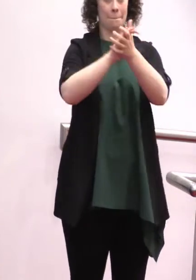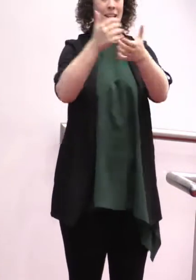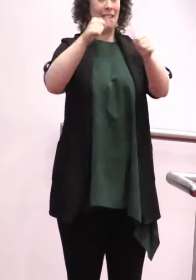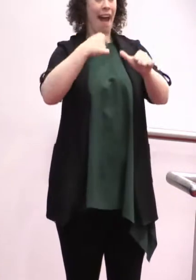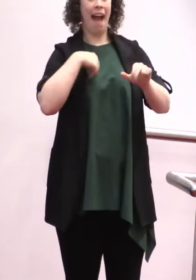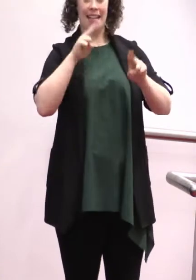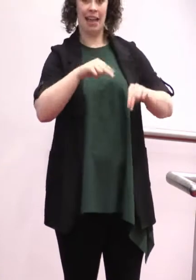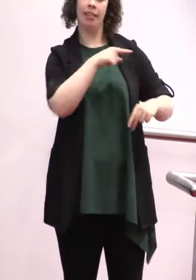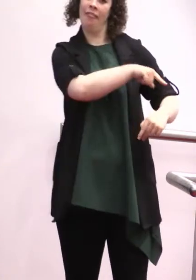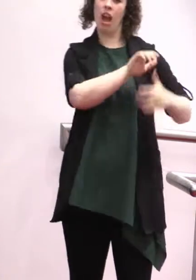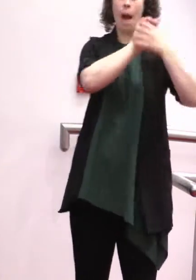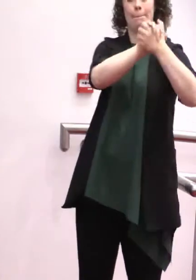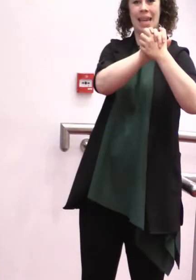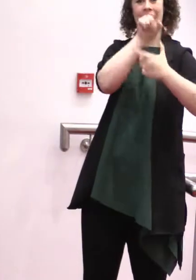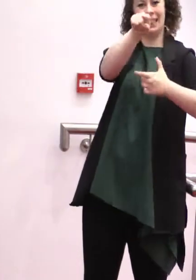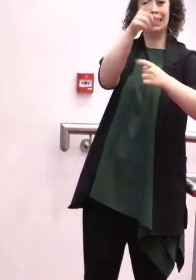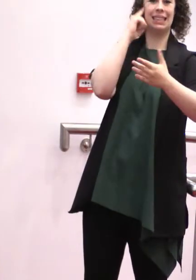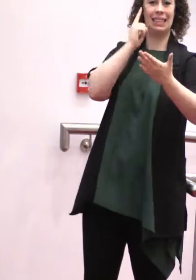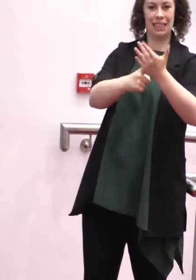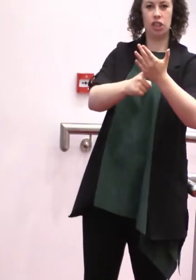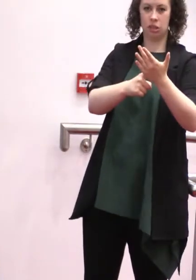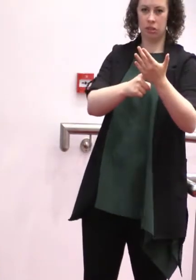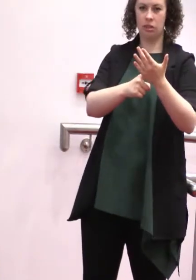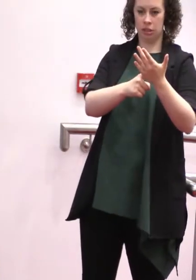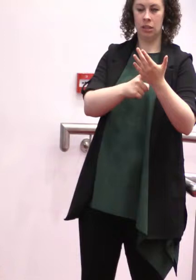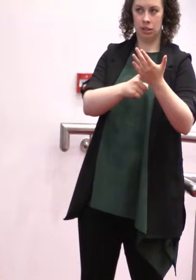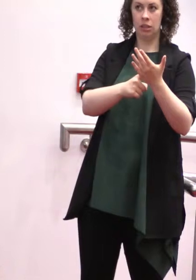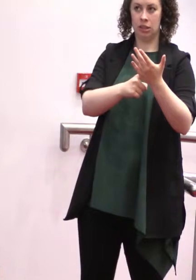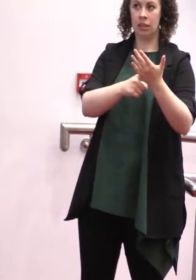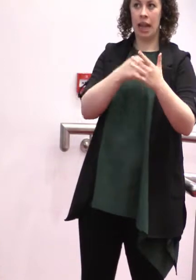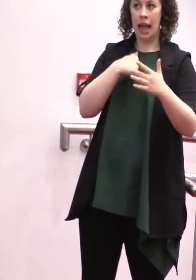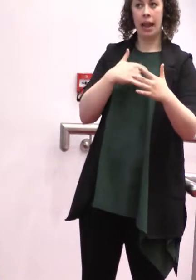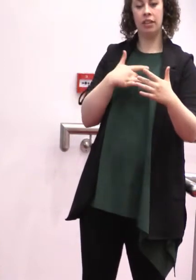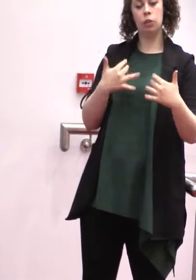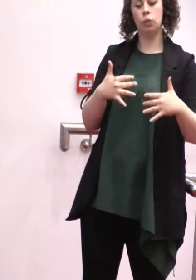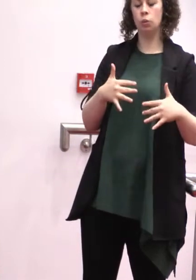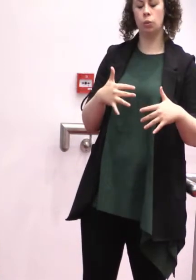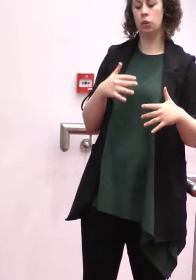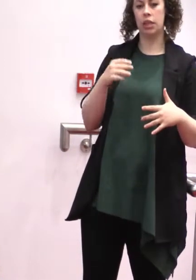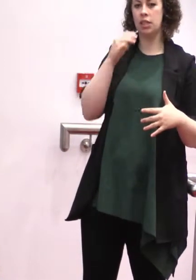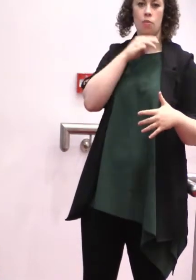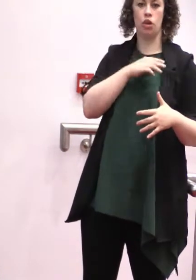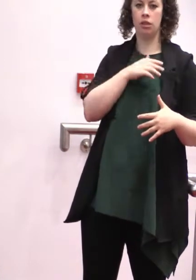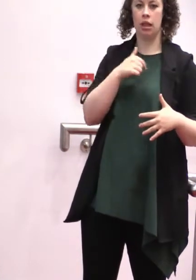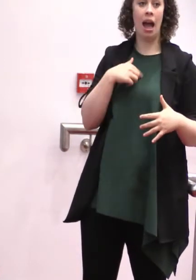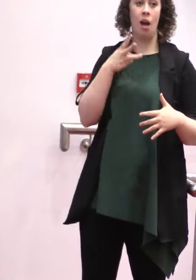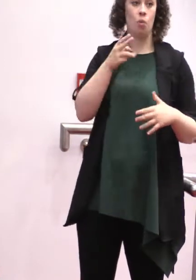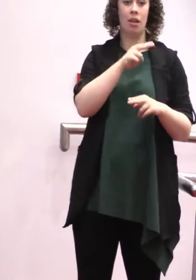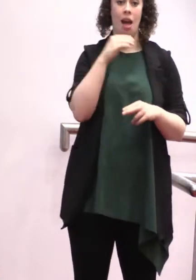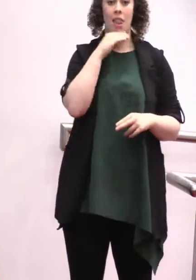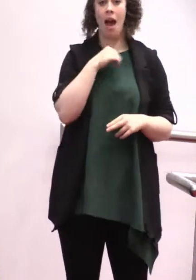it is personally really important to me and I'm not going to lie to you, I'm terrified